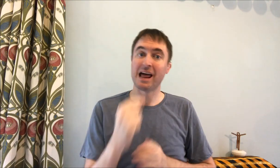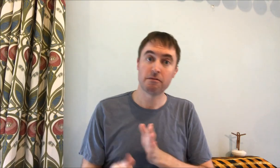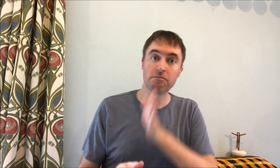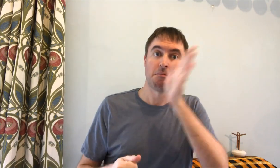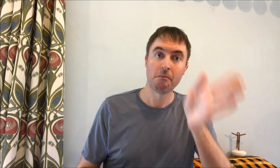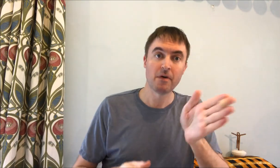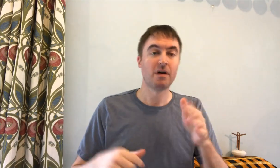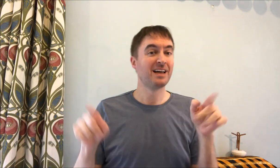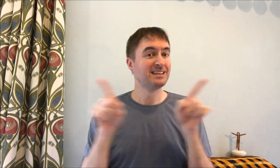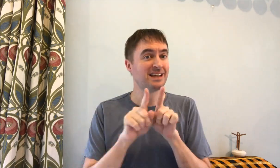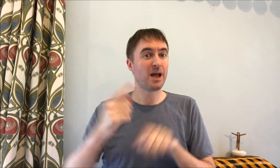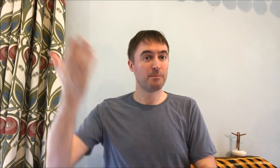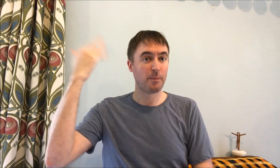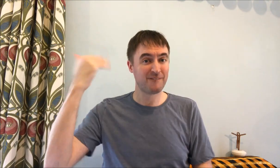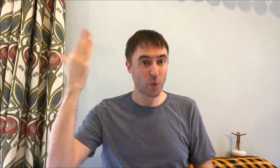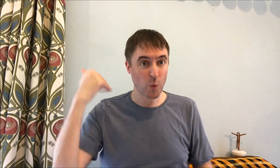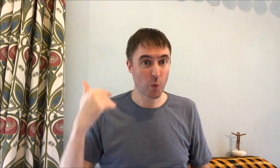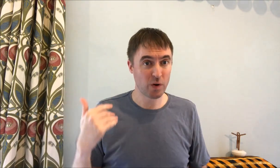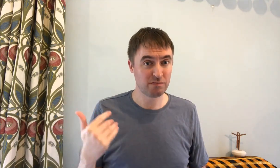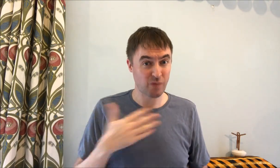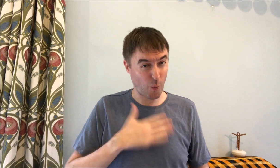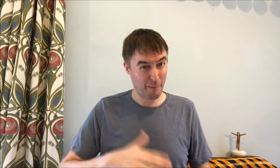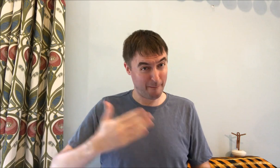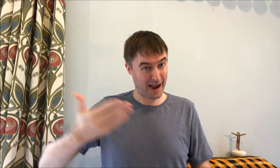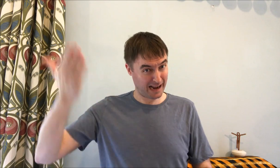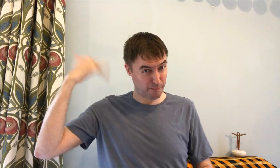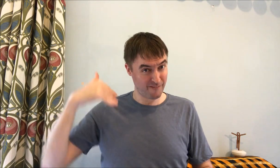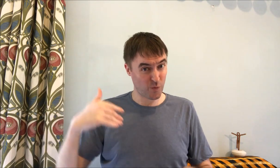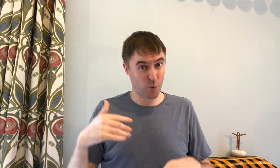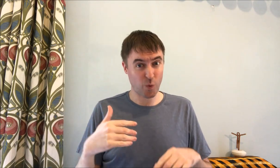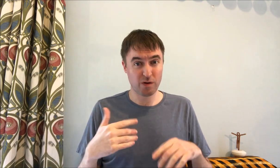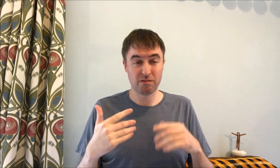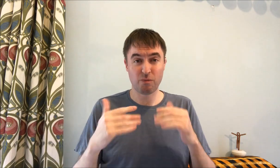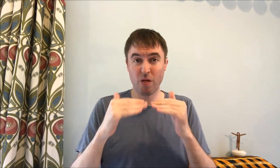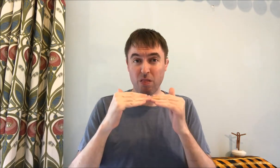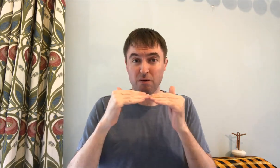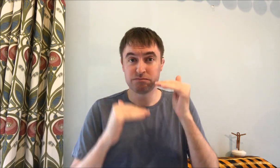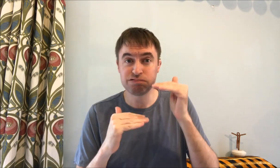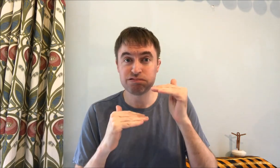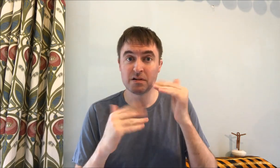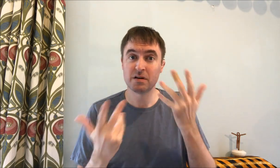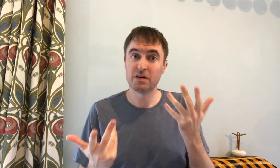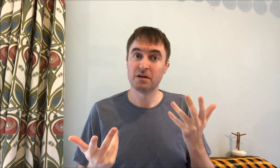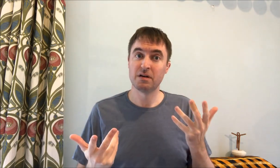We can go back to how things were before - business as usual, with all the inequality that entails;